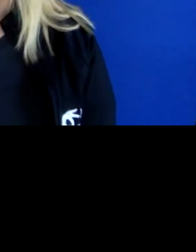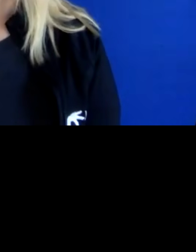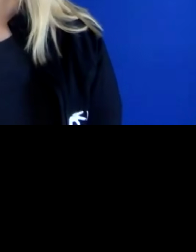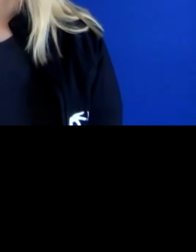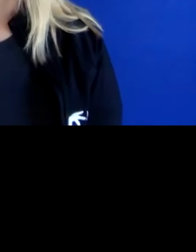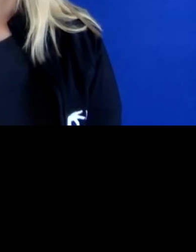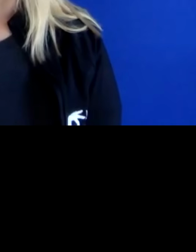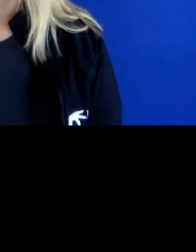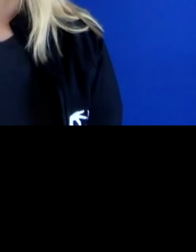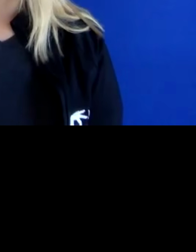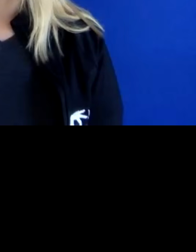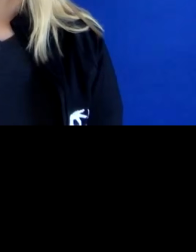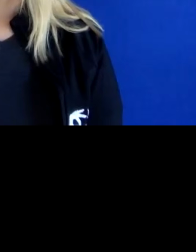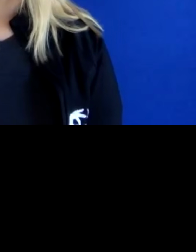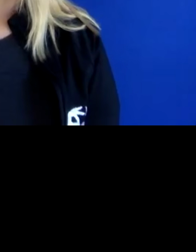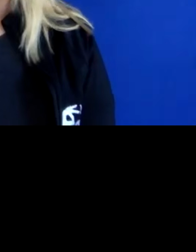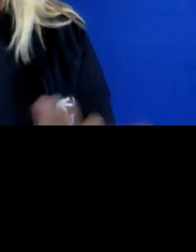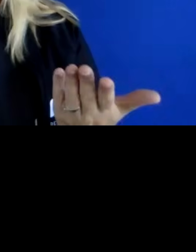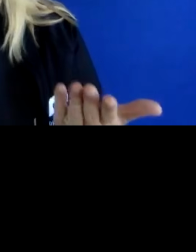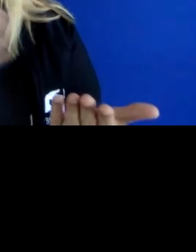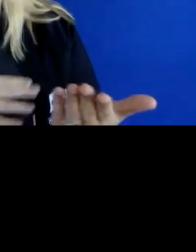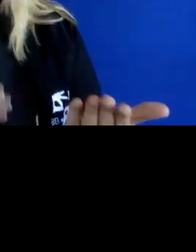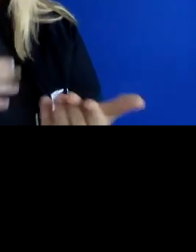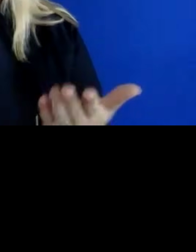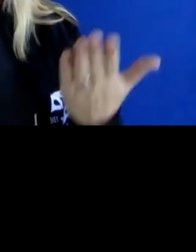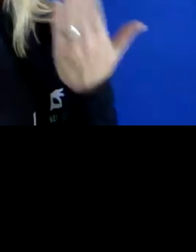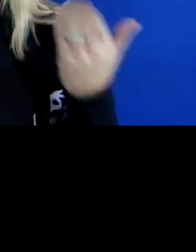Mostafa has some suggestions on there, so please do share.